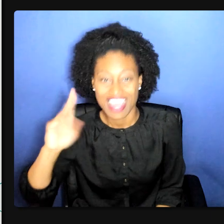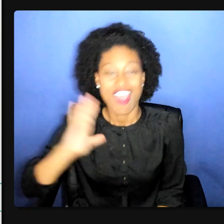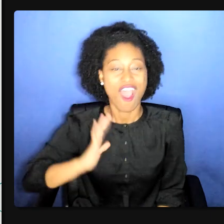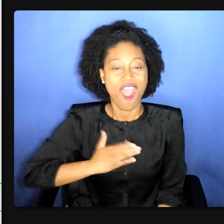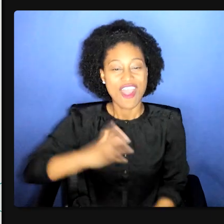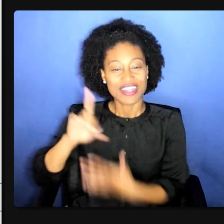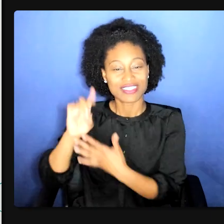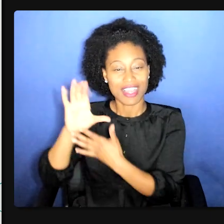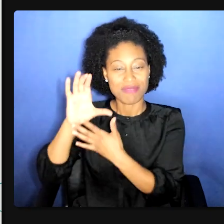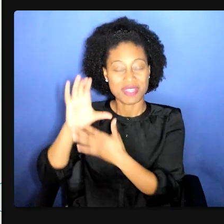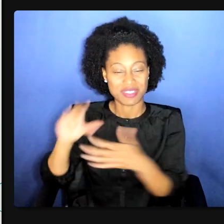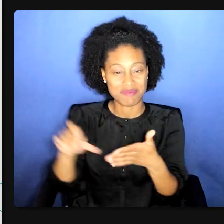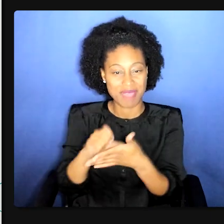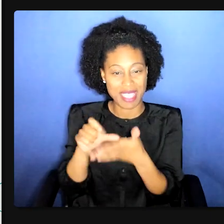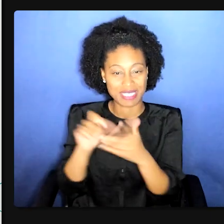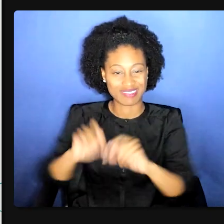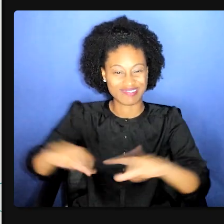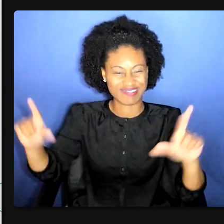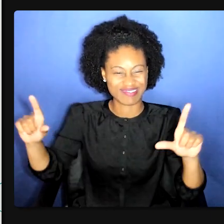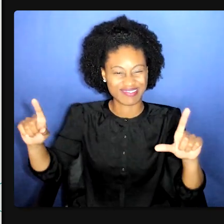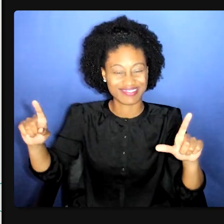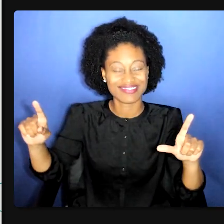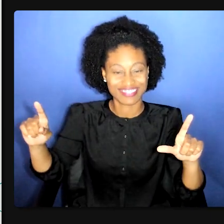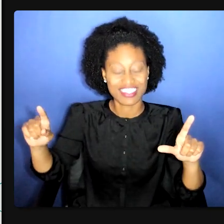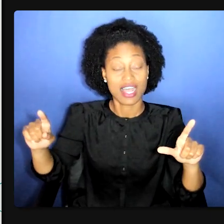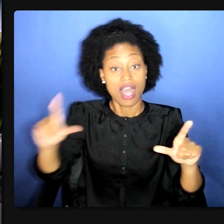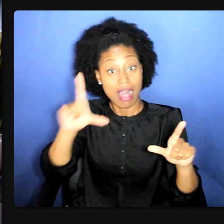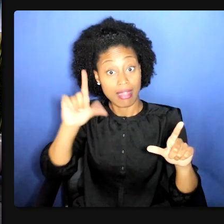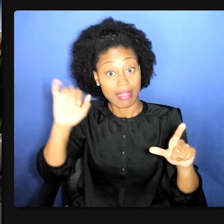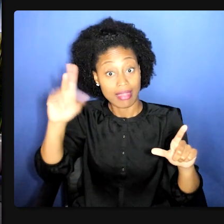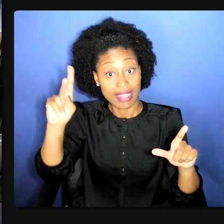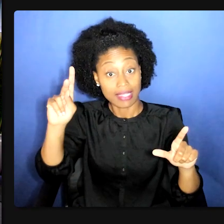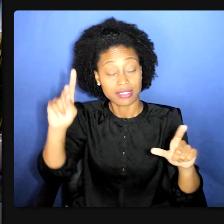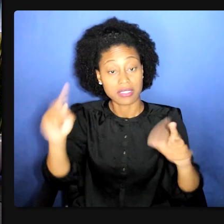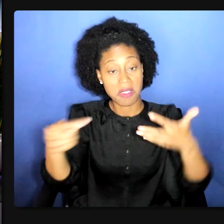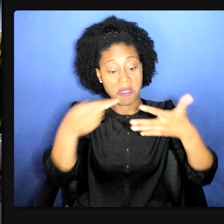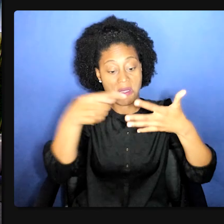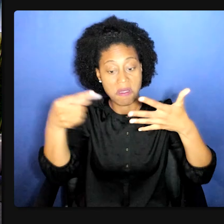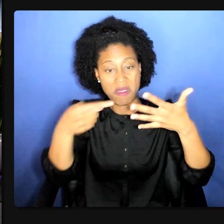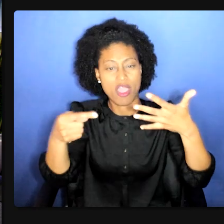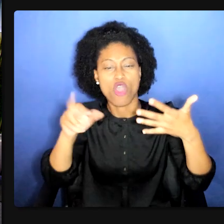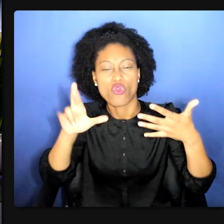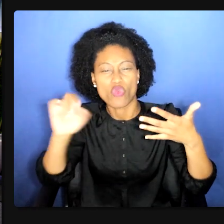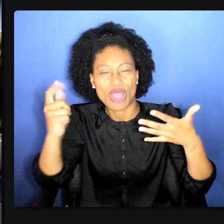our documentation page where we've got everything from links to the resources that roger mentioned